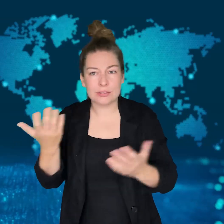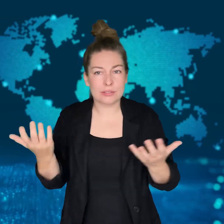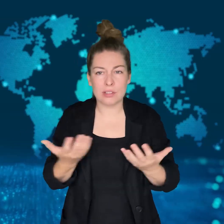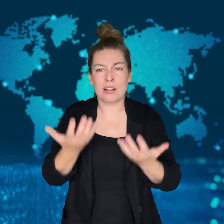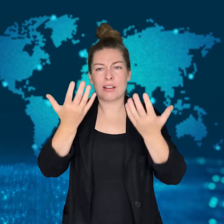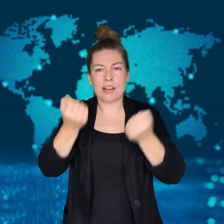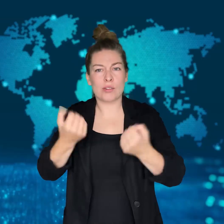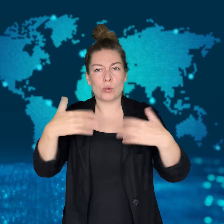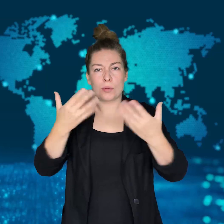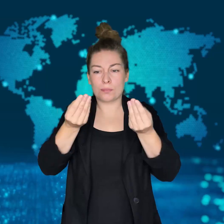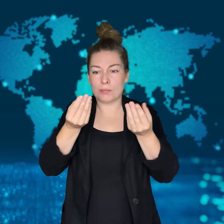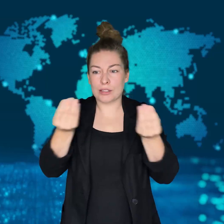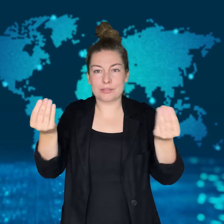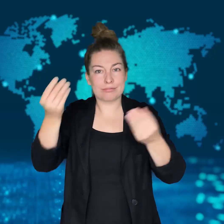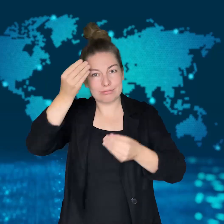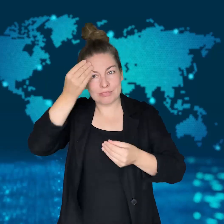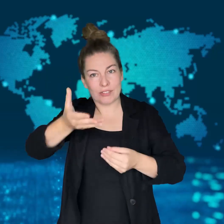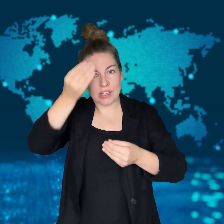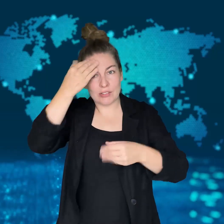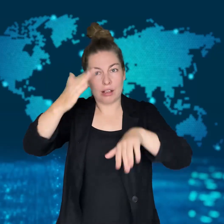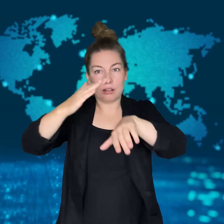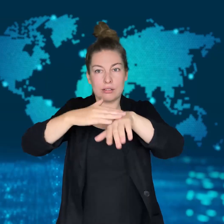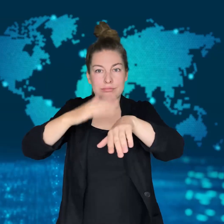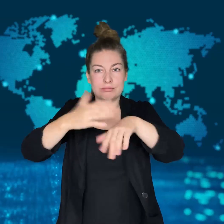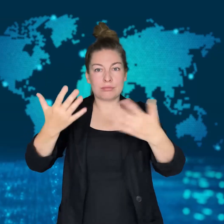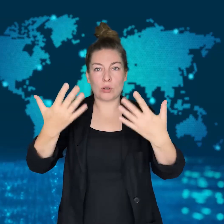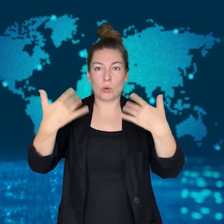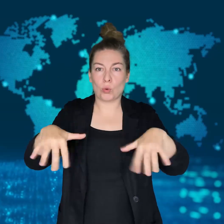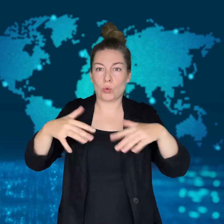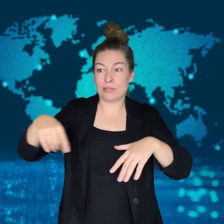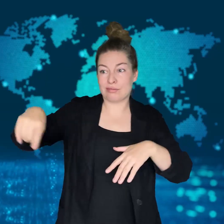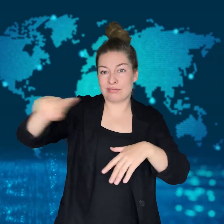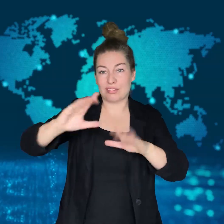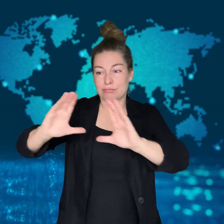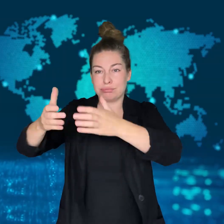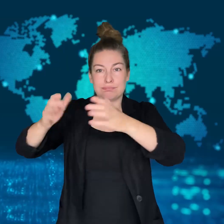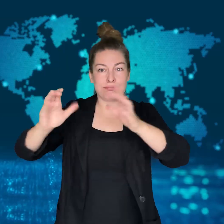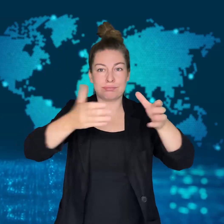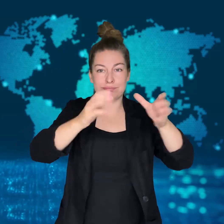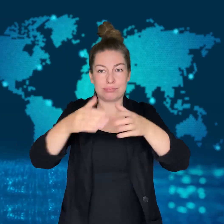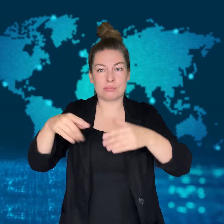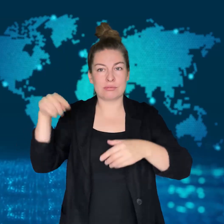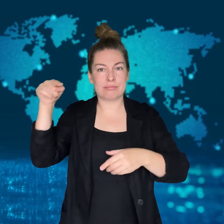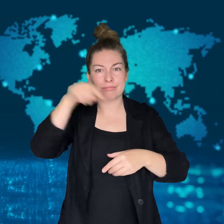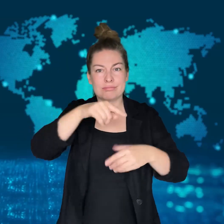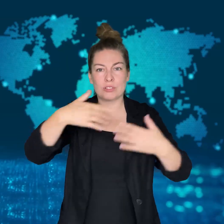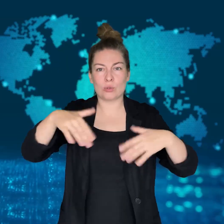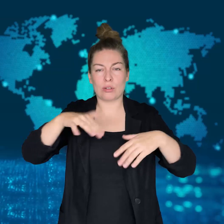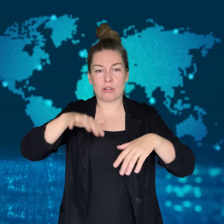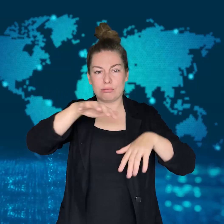Haitians do not have enough food.